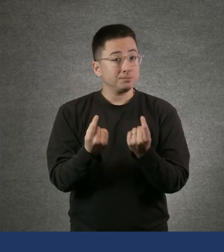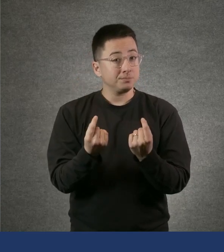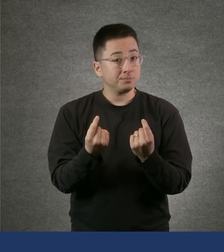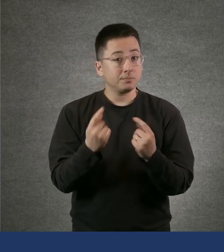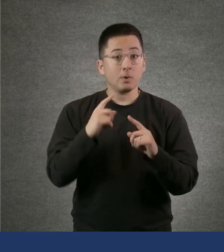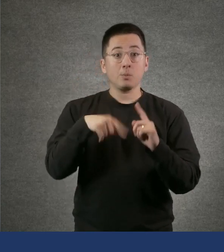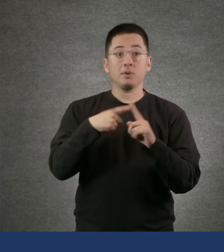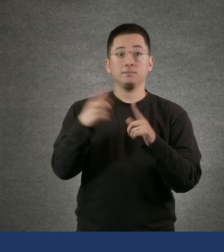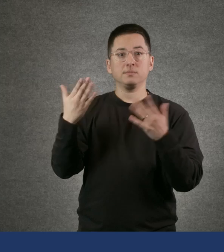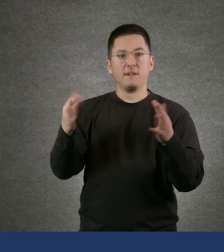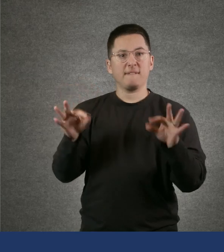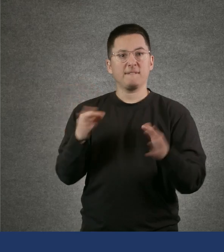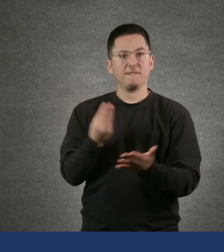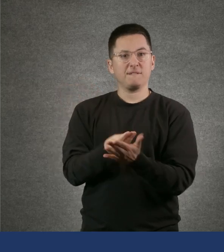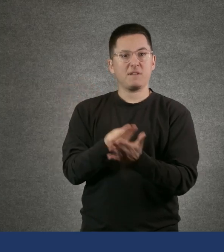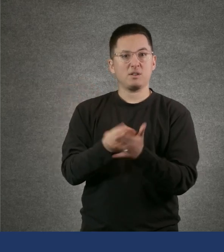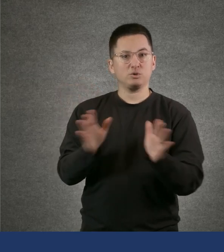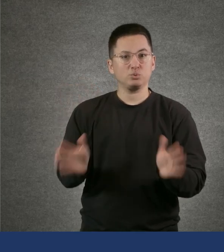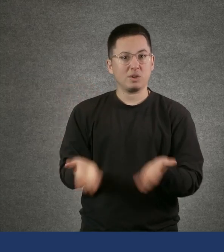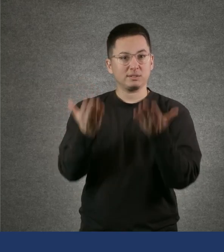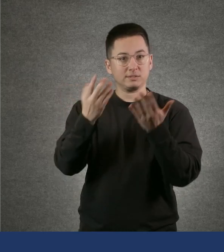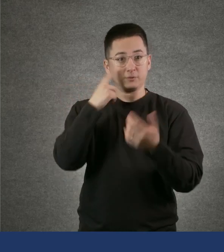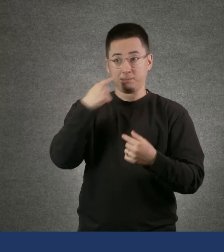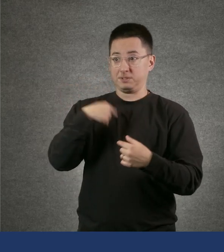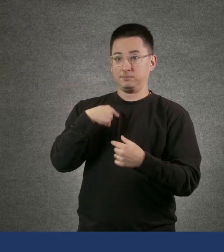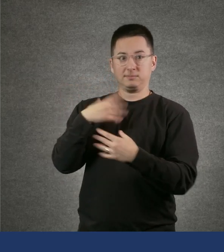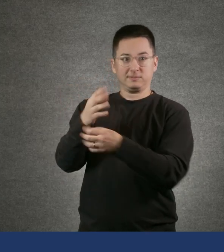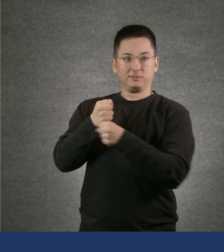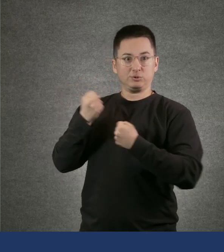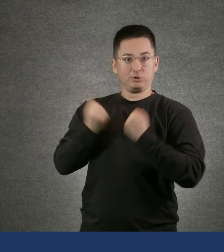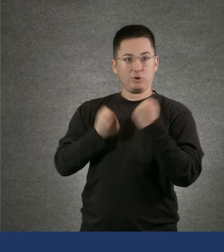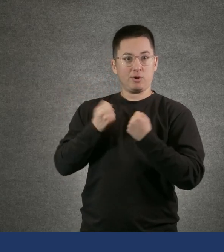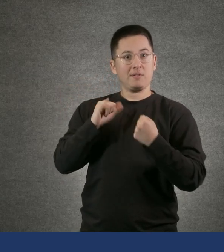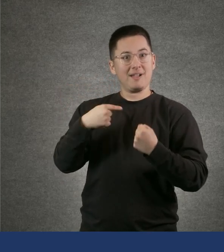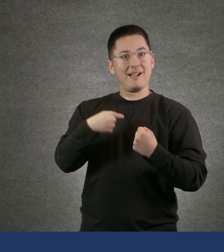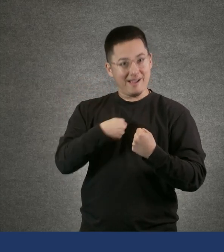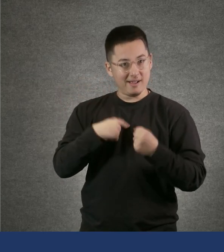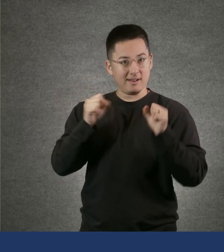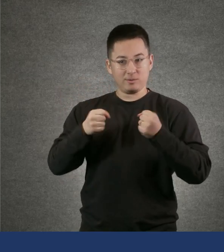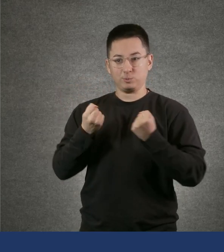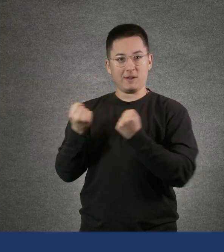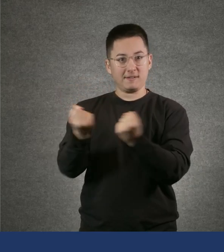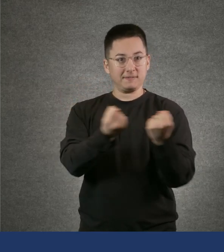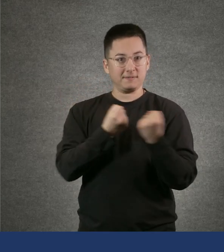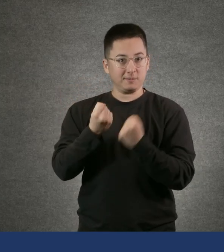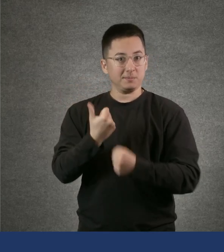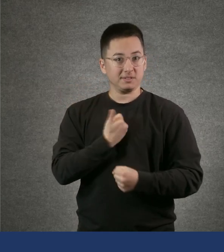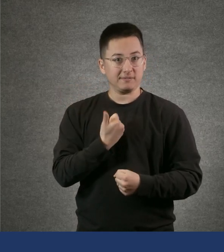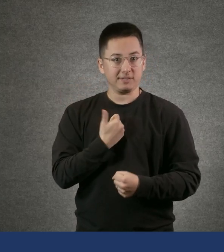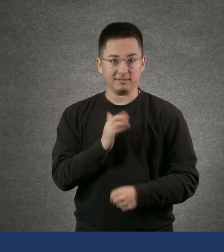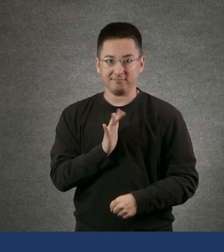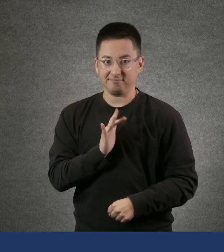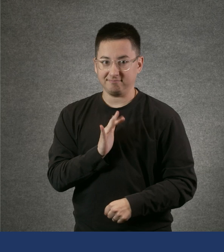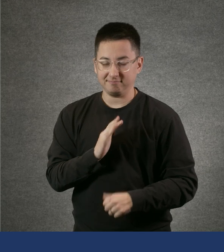One of my favorite projects was when they were doing a fundraiser to get me a car